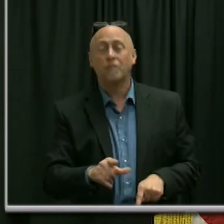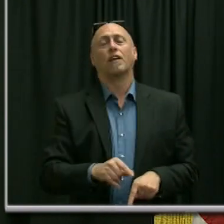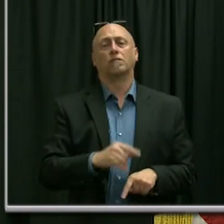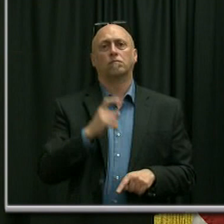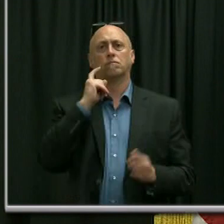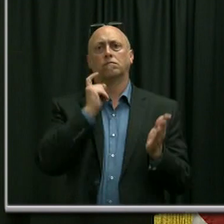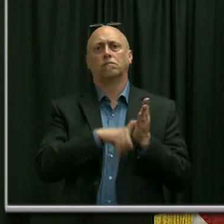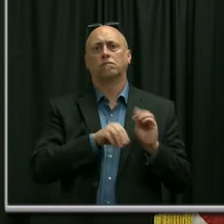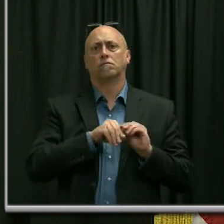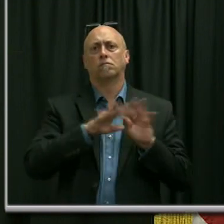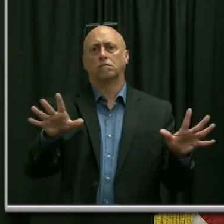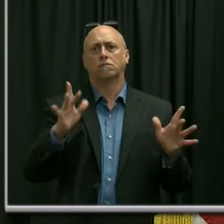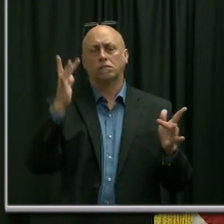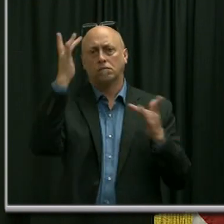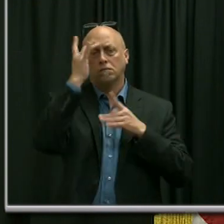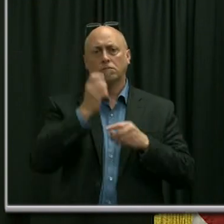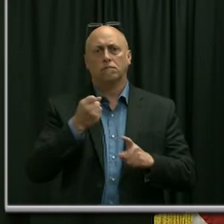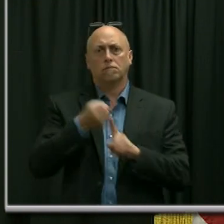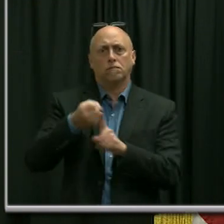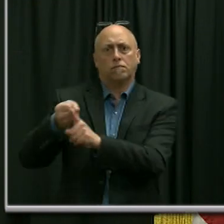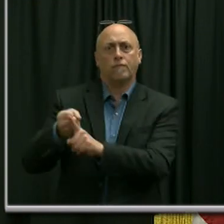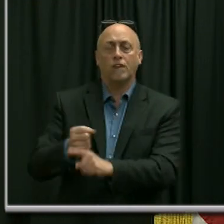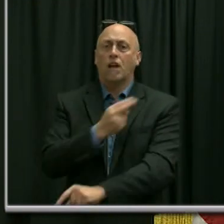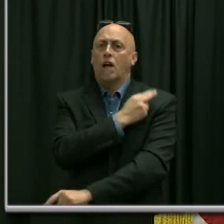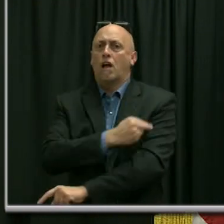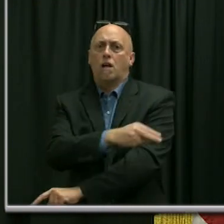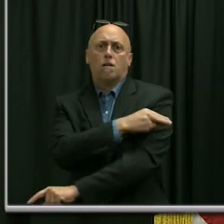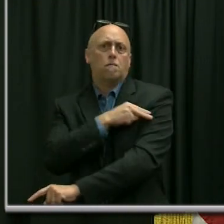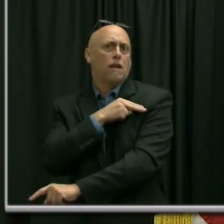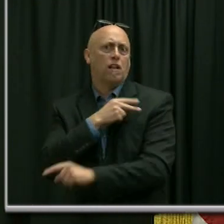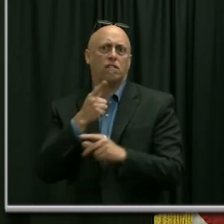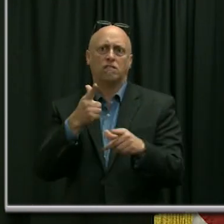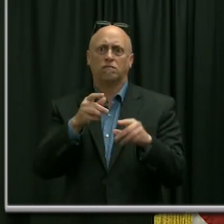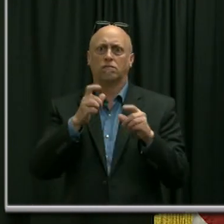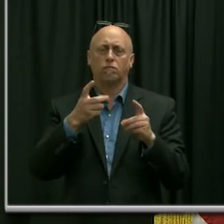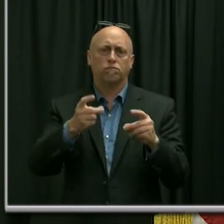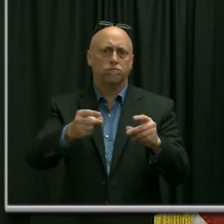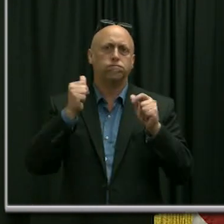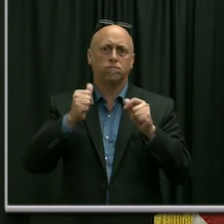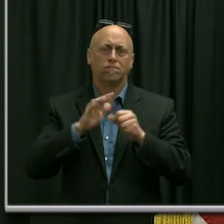HOW SWIFTLY THE VIRUS CAN SPREAD. THE HOSPITALS IN SOME